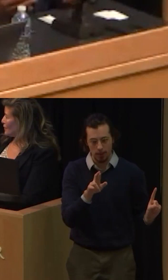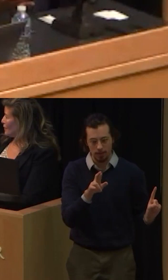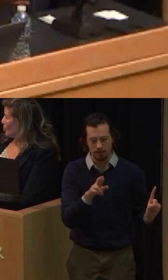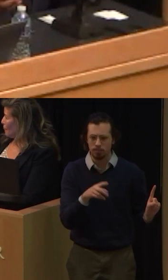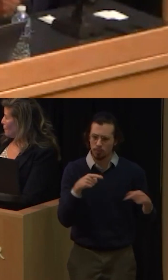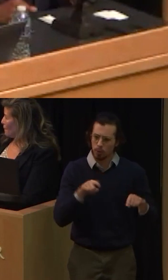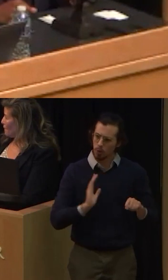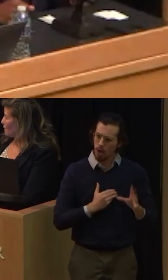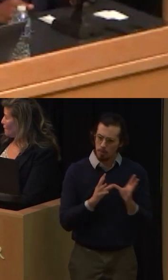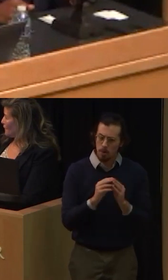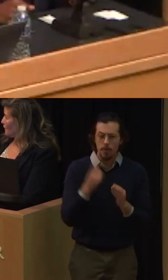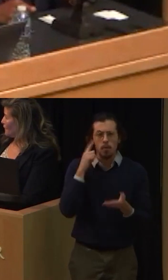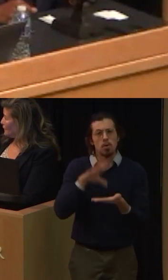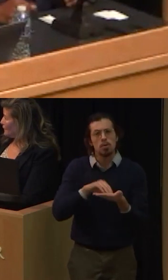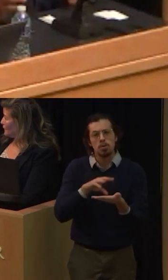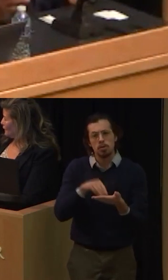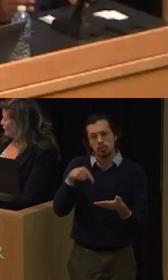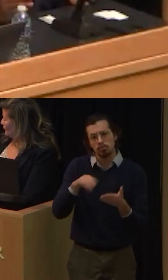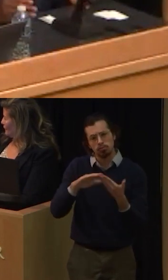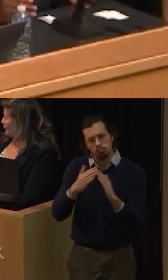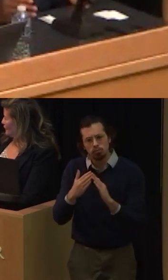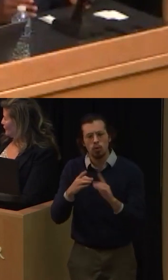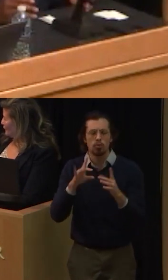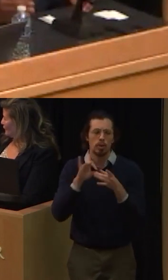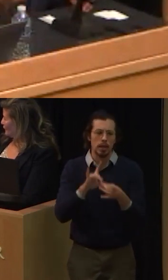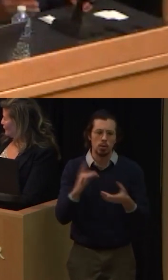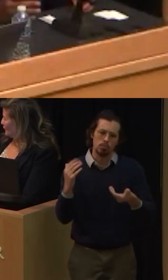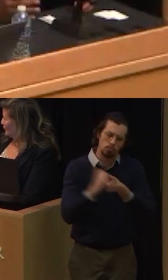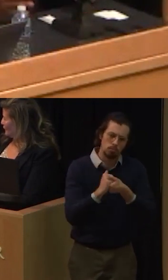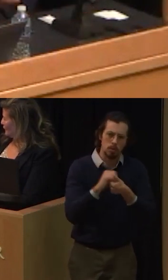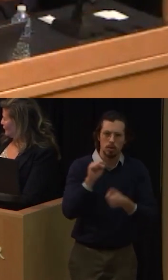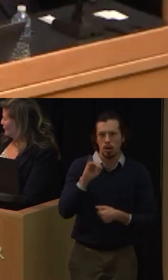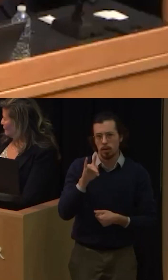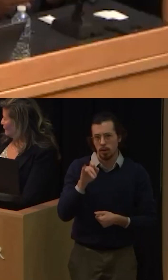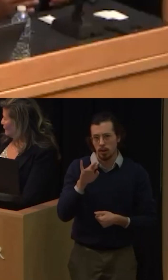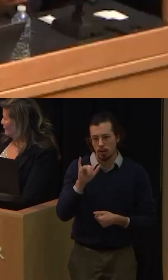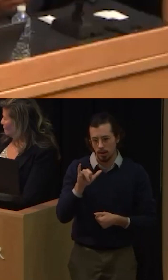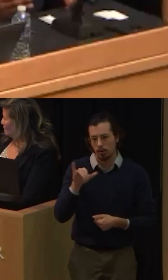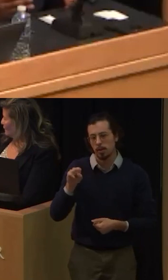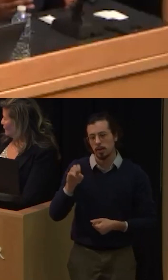to learn a little bit more, as a community, about this solidarity dividend. She argues that what we have seen